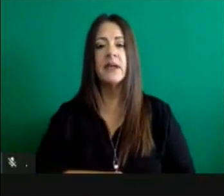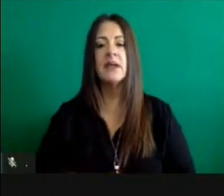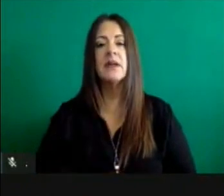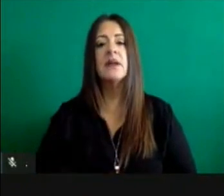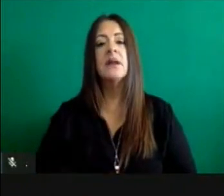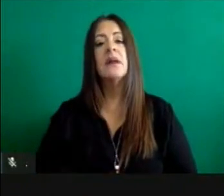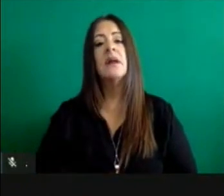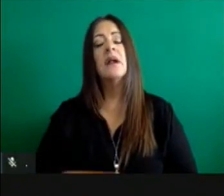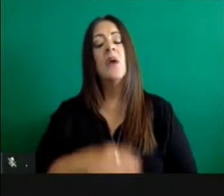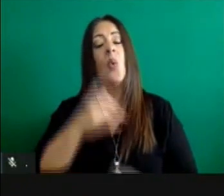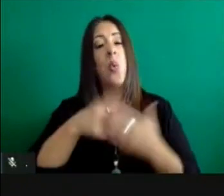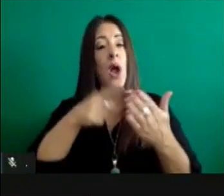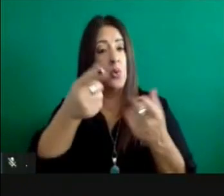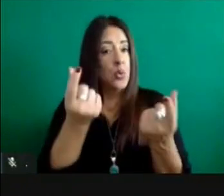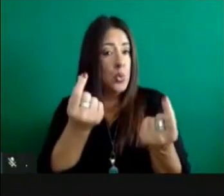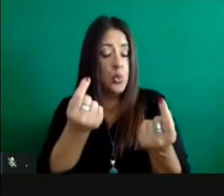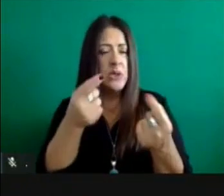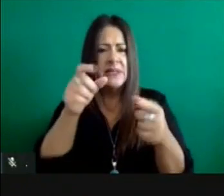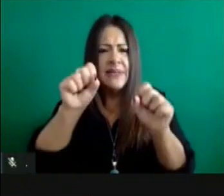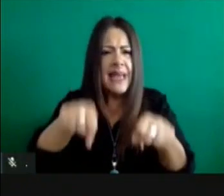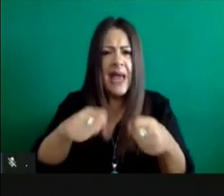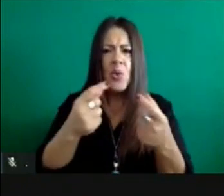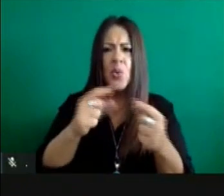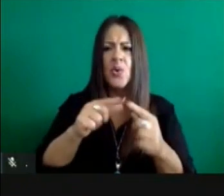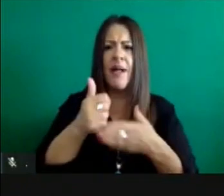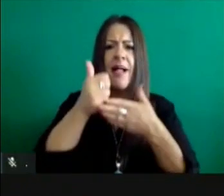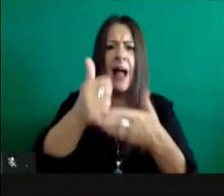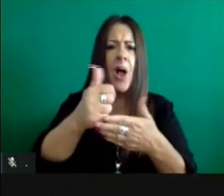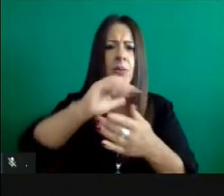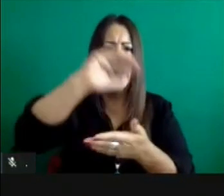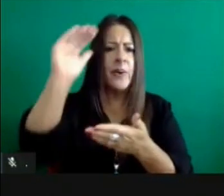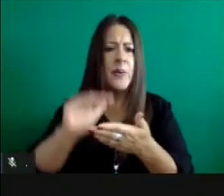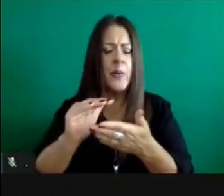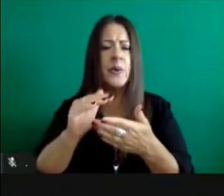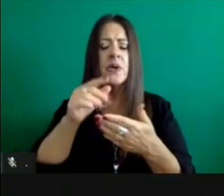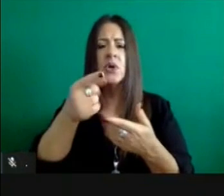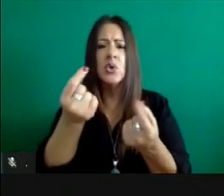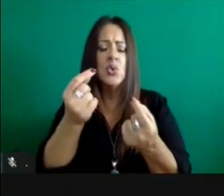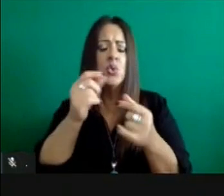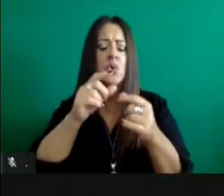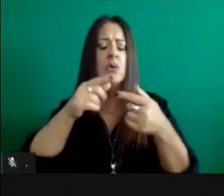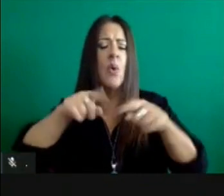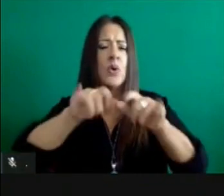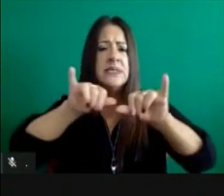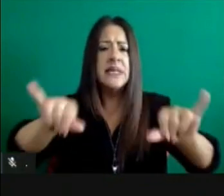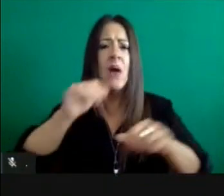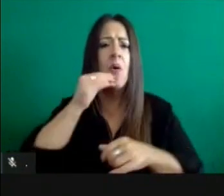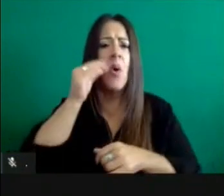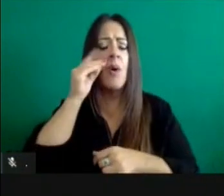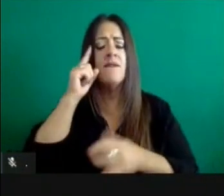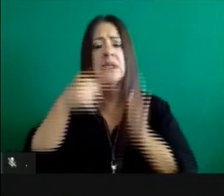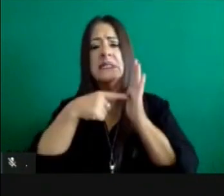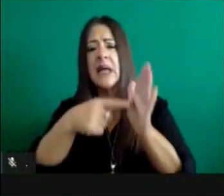HAVE BEEN USING, FOR THE LARGER PART OF THE LAST THREE MONTHS. NEXT SLIDE, PLEASE.